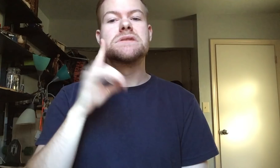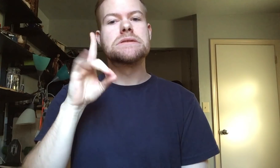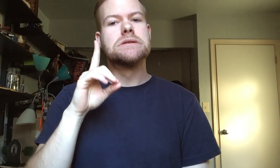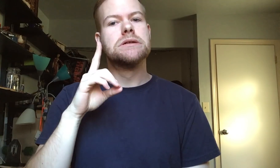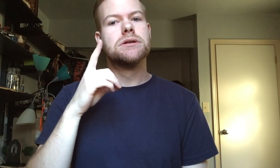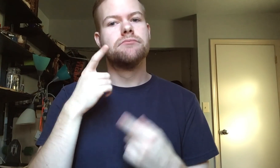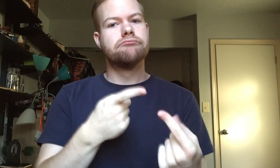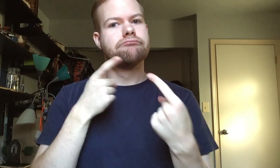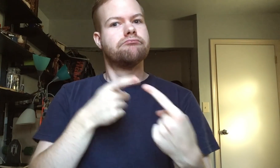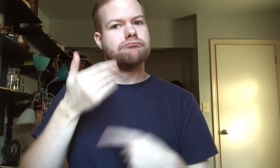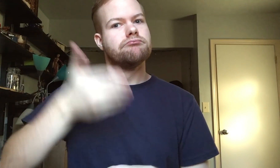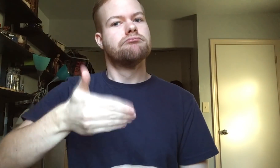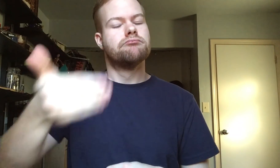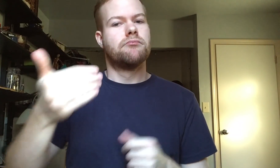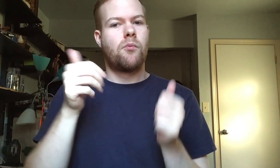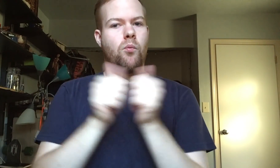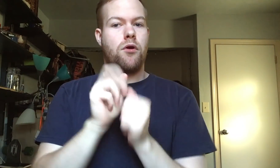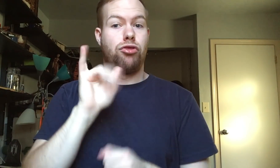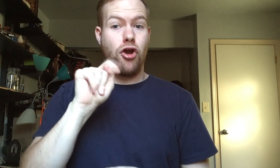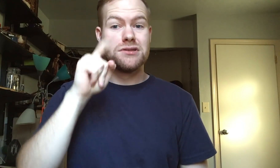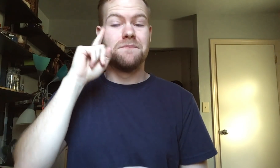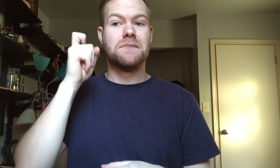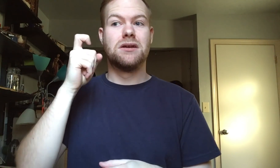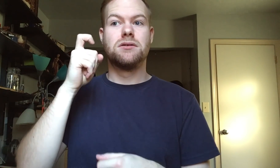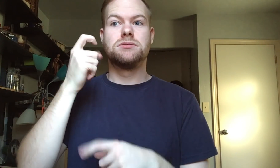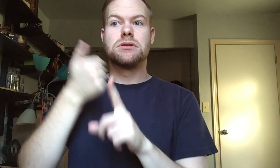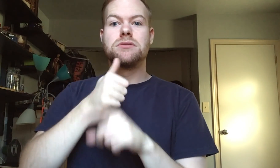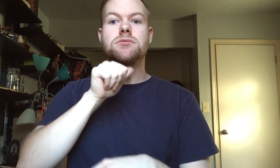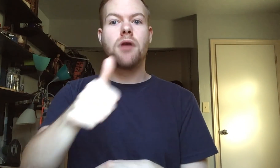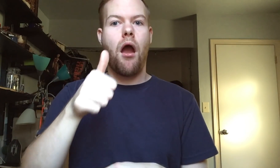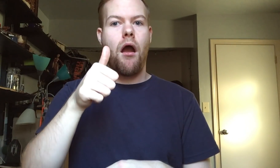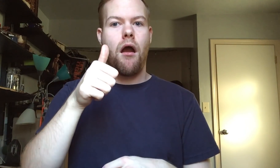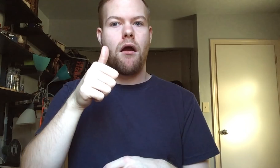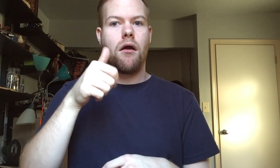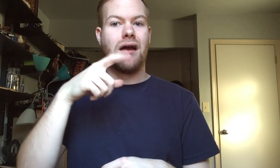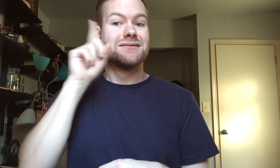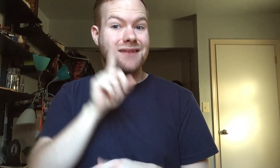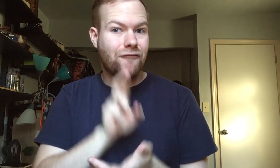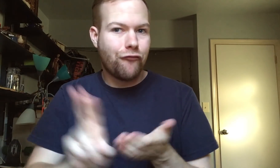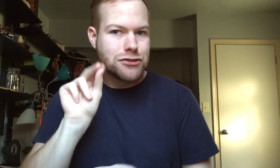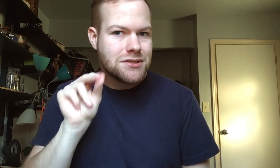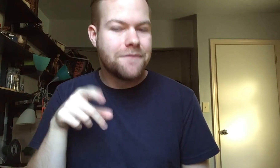I did struggle from time to time with RIT, because it’s not a deaf university.